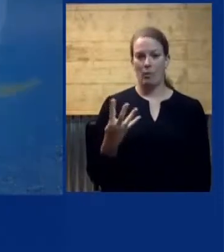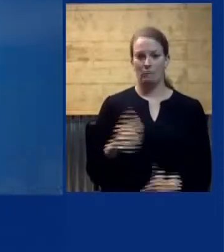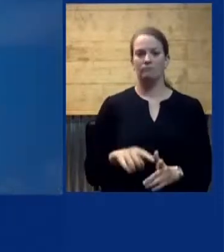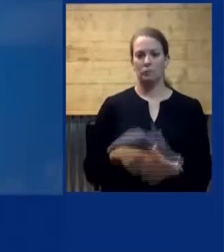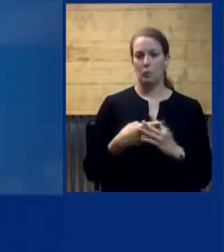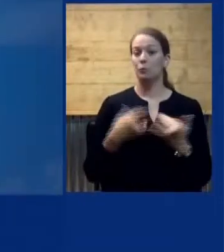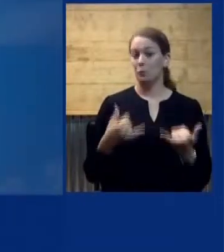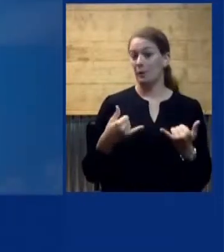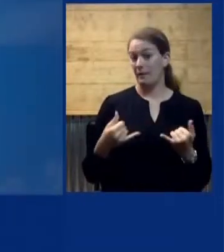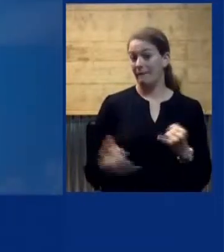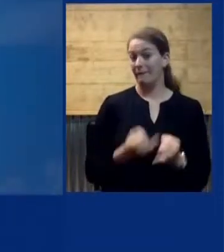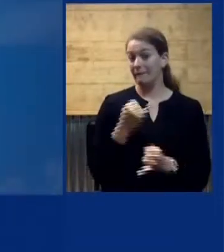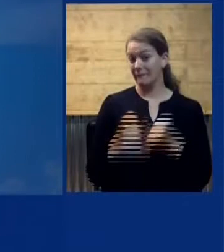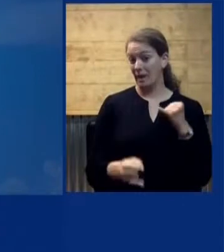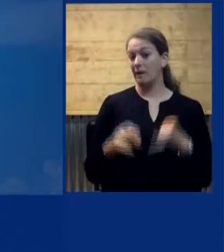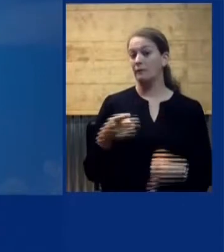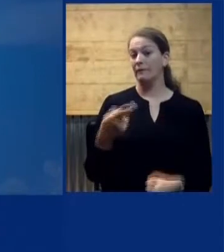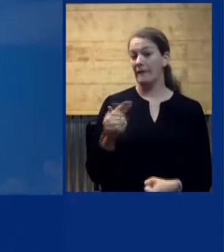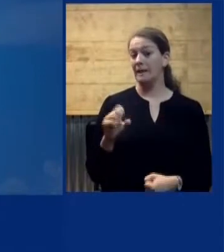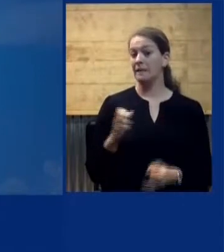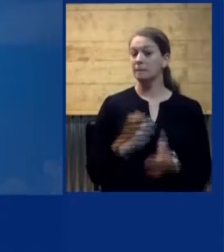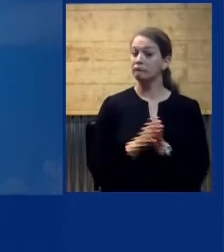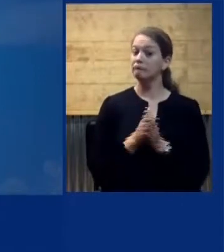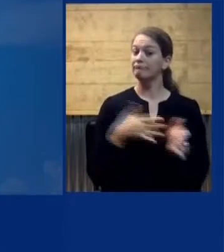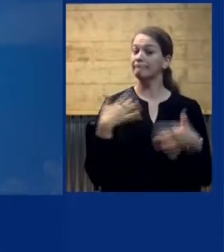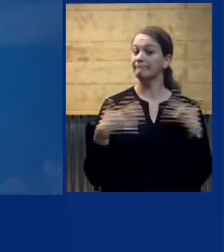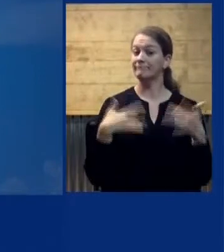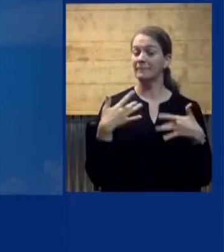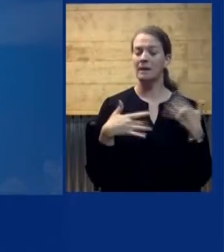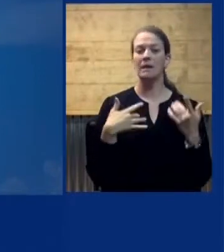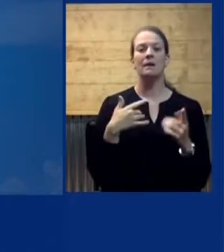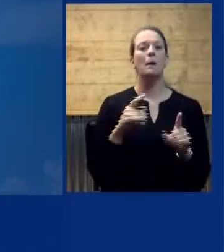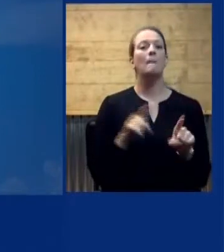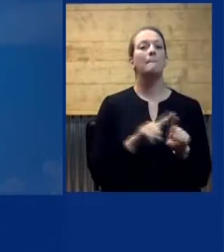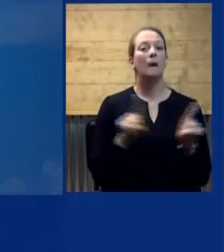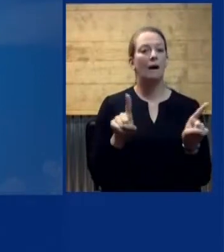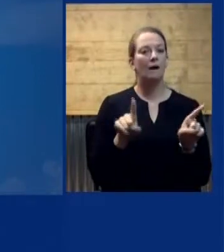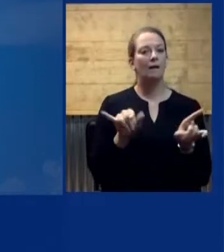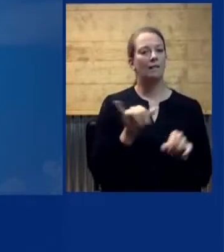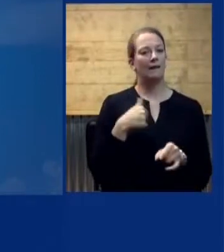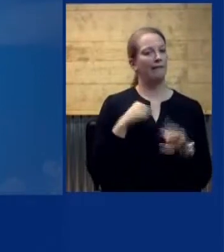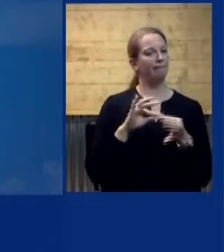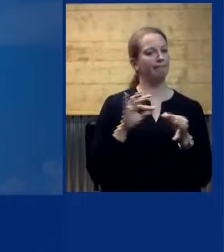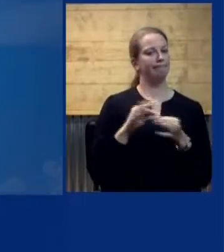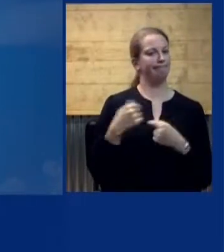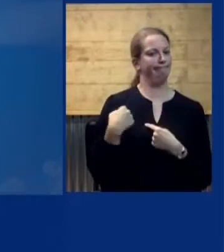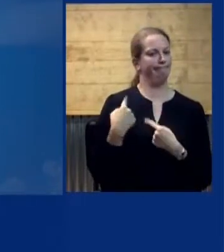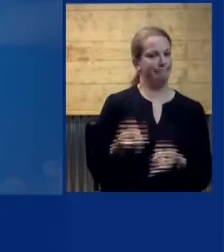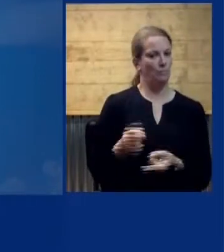SEE A PROBLEM, AND WE ATTACK THE PROBLEM. LONG ISLAND ENTERS FAZE FOUR, THE FINAL PHASE TODAY.